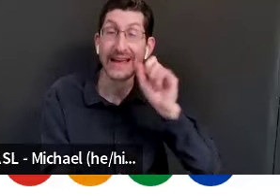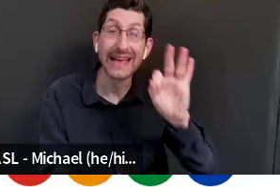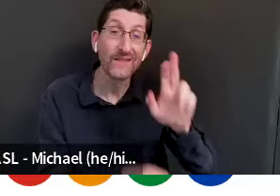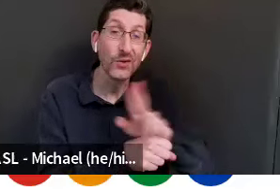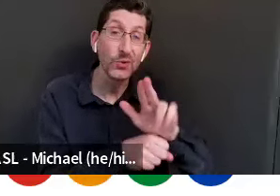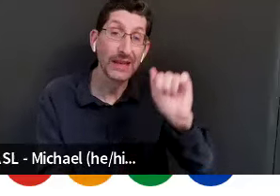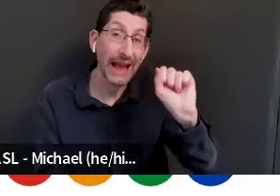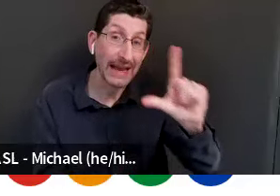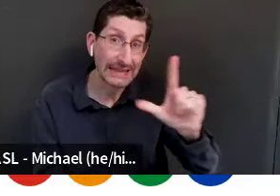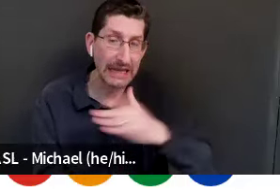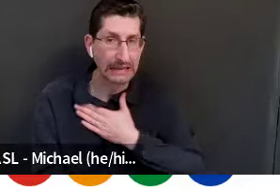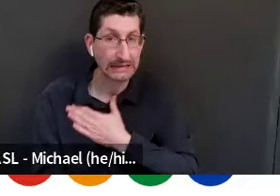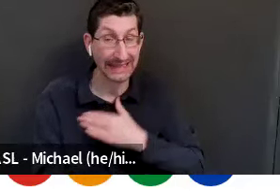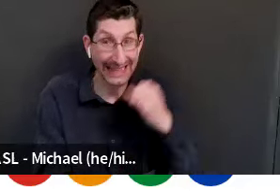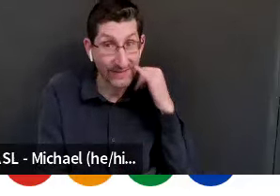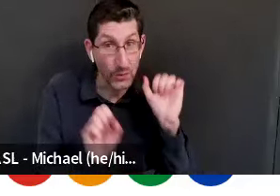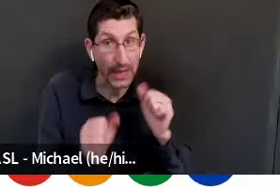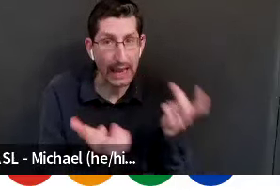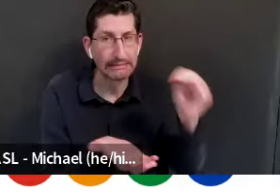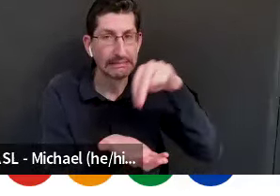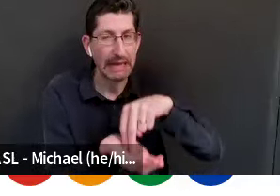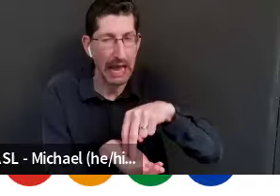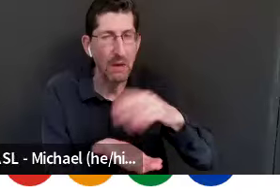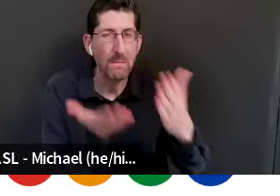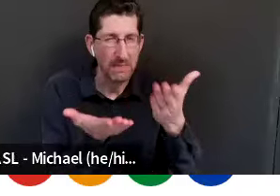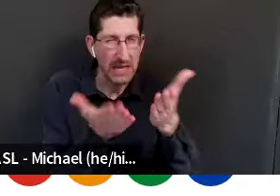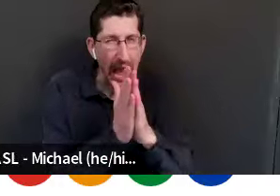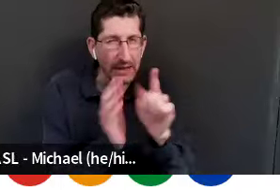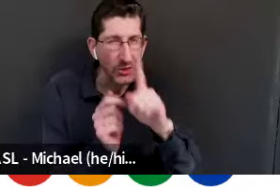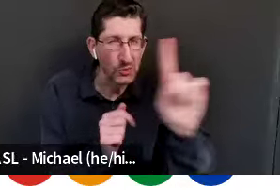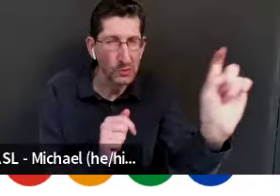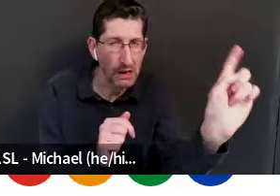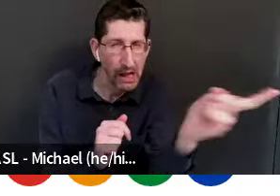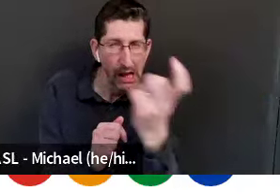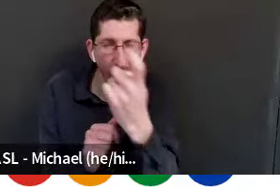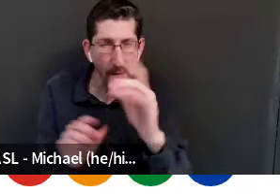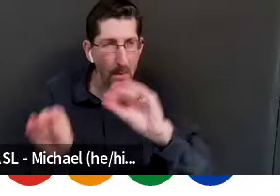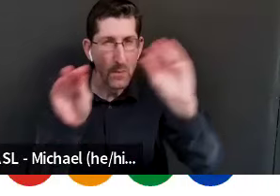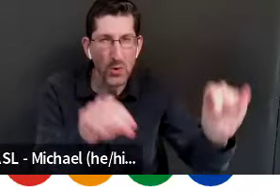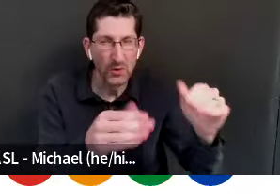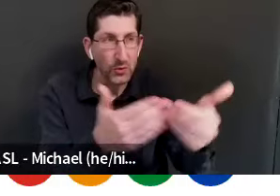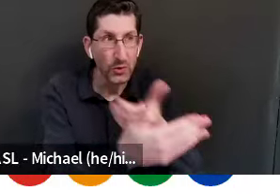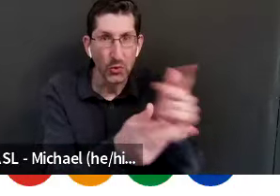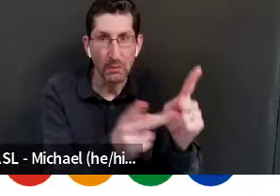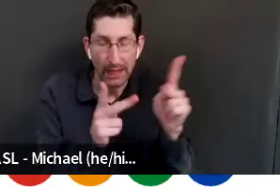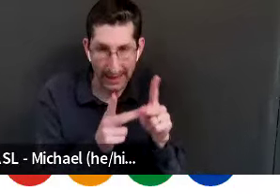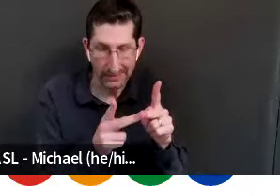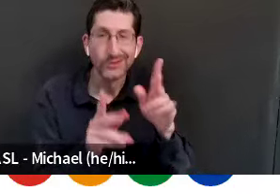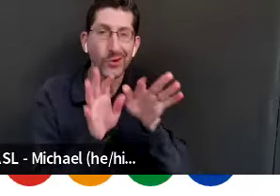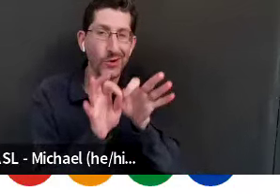YOU THE MICROPHONE. AND IF YOU USE ASL, PLEASE STAND IF YOU CAN. WE MAY ASK YOU TO ADJUST YOUR